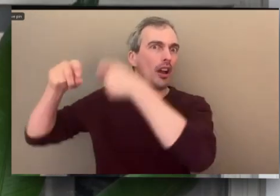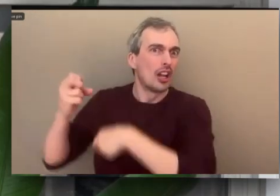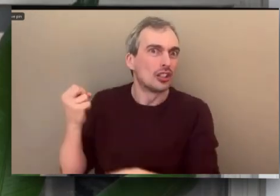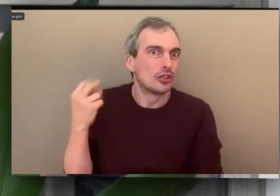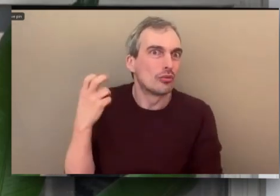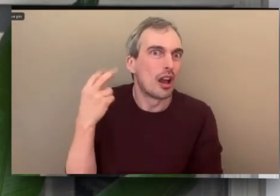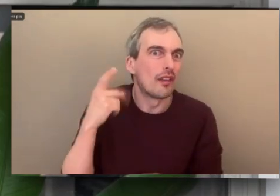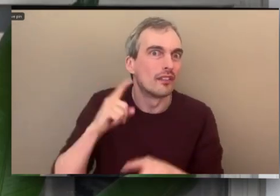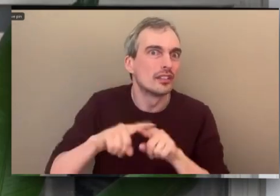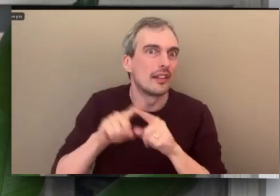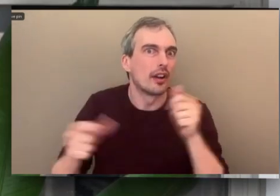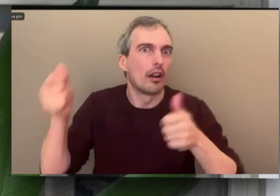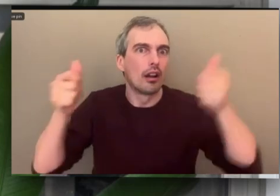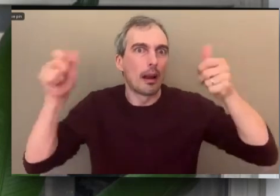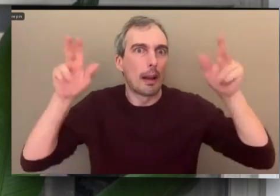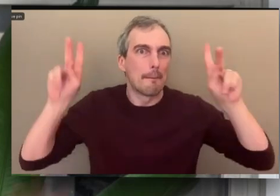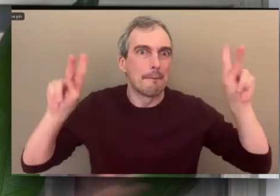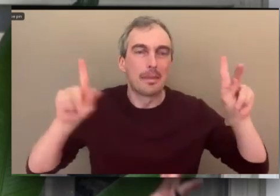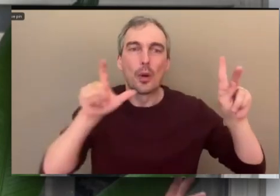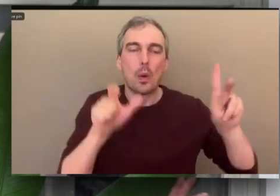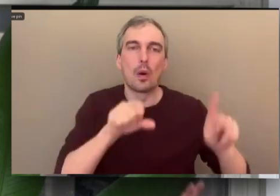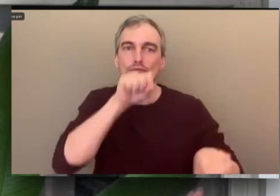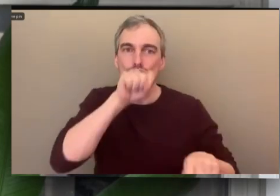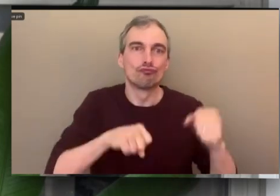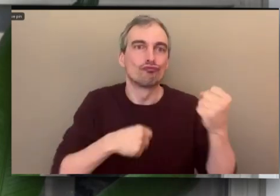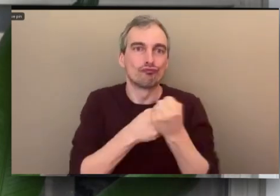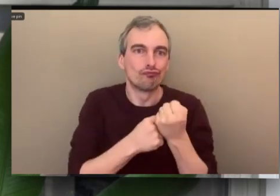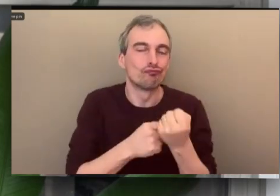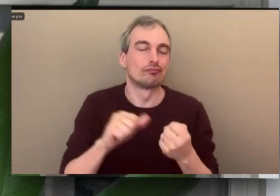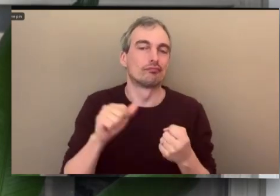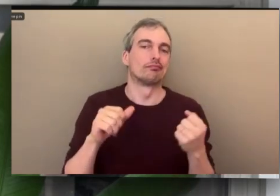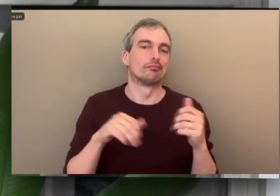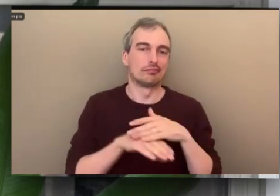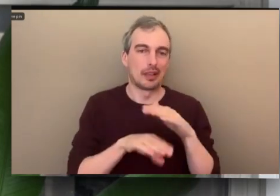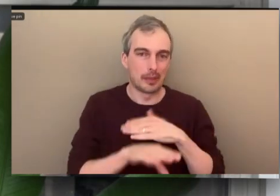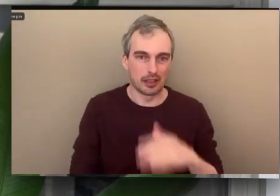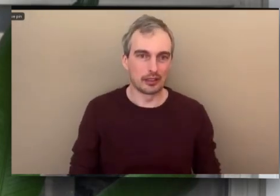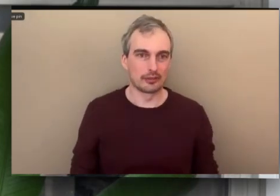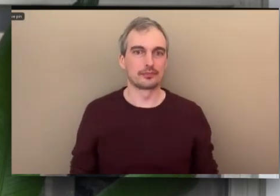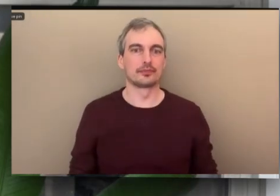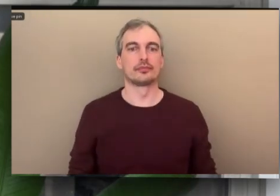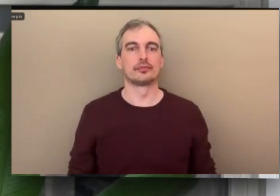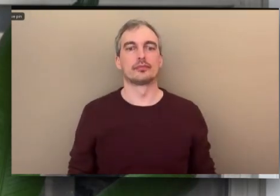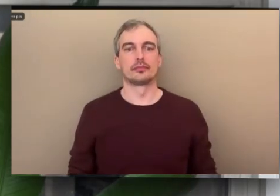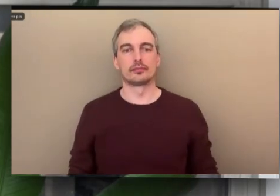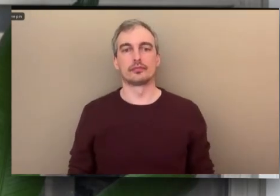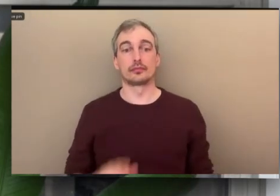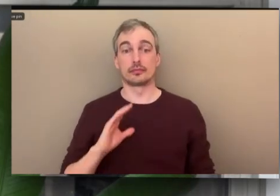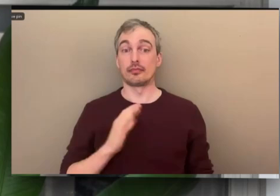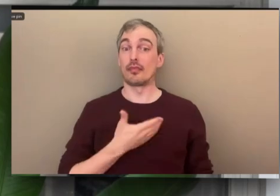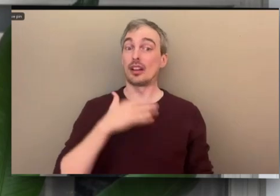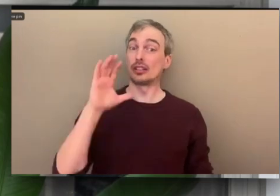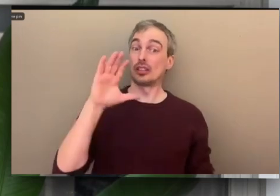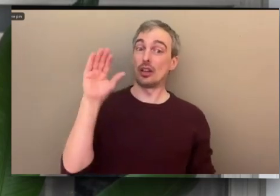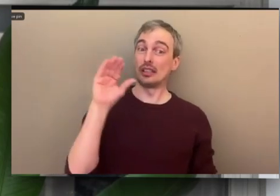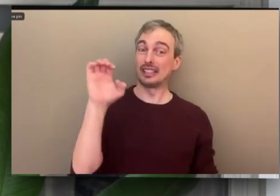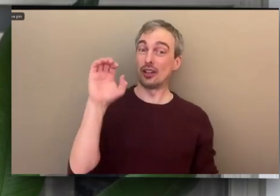So accessibility is really one of those tentacles into those efforts of his. So we have that support. We've been really fortunately. We've